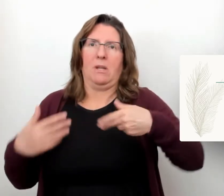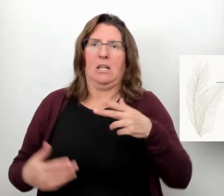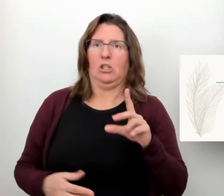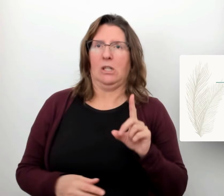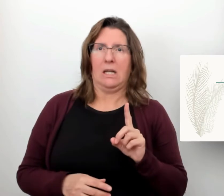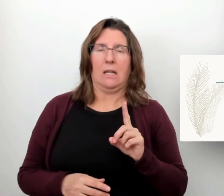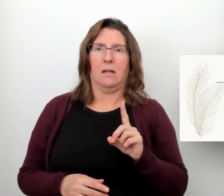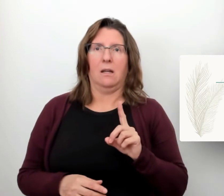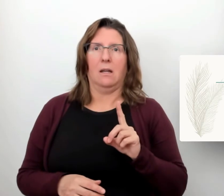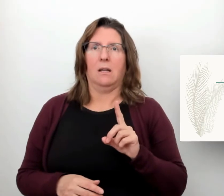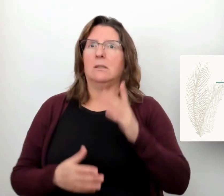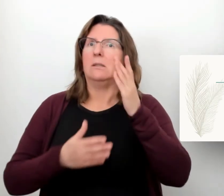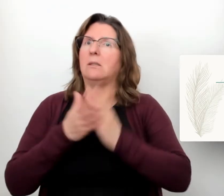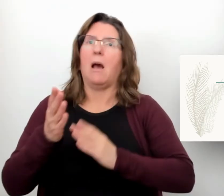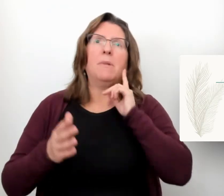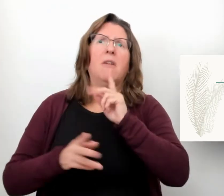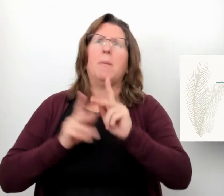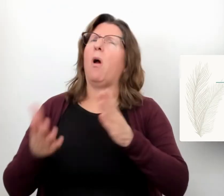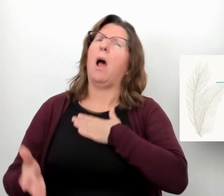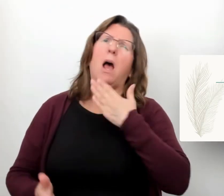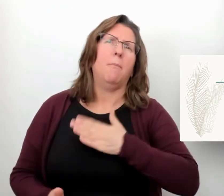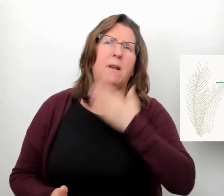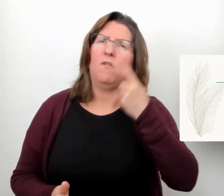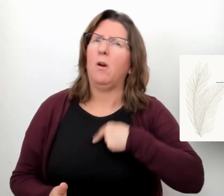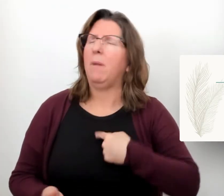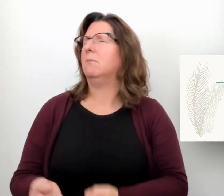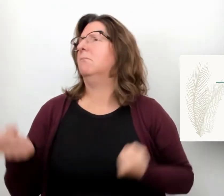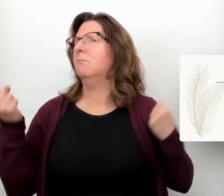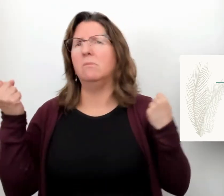Petty actions or criticisms will attempt to bring a person down.